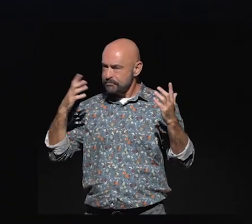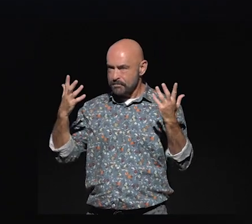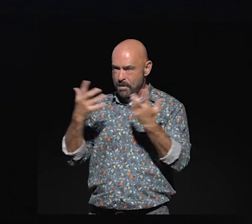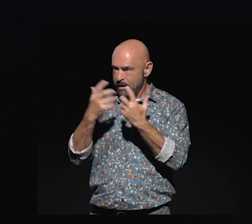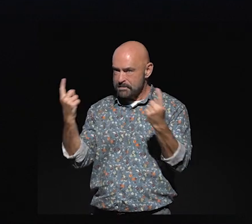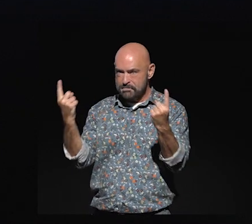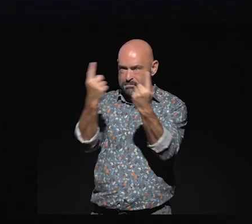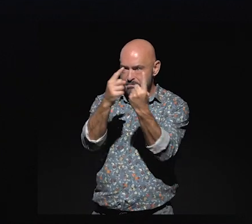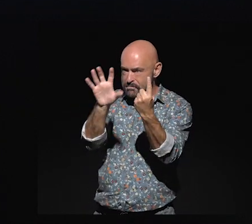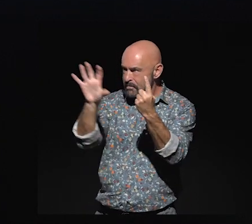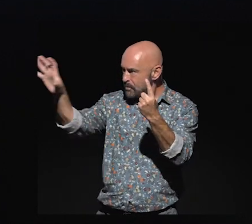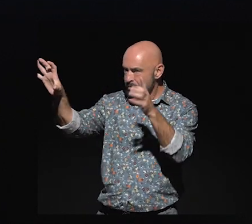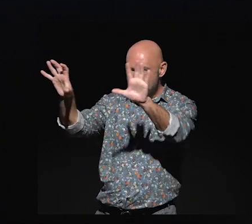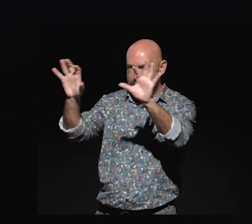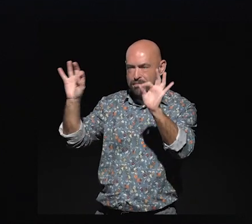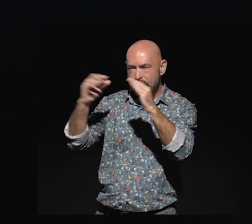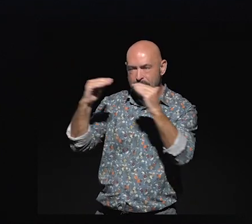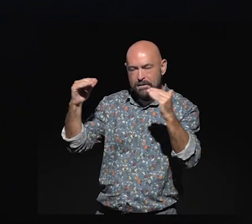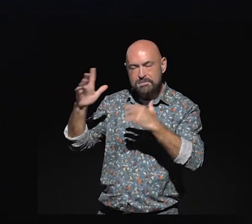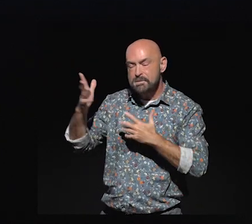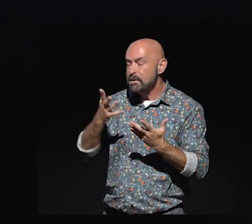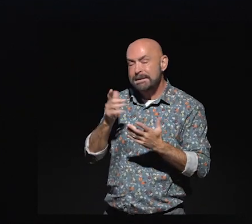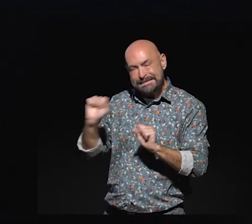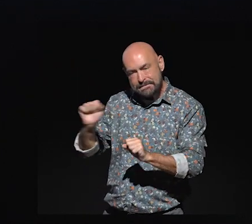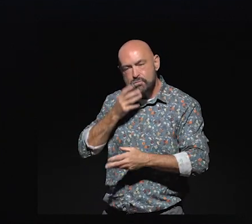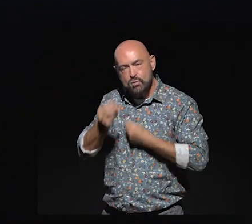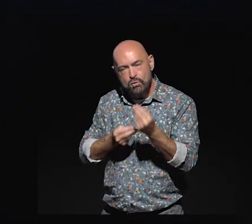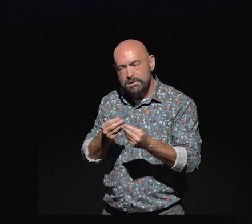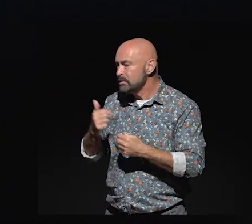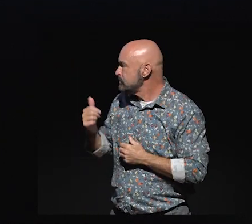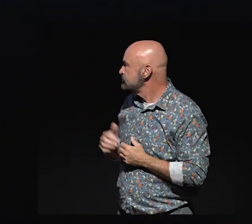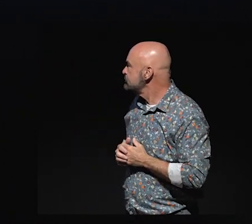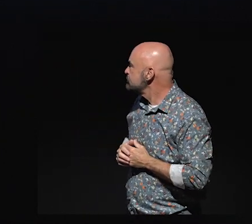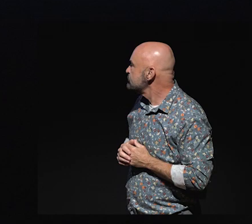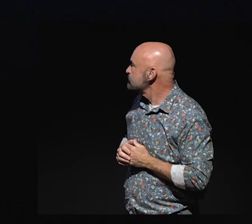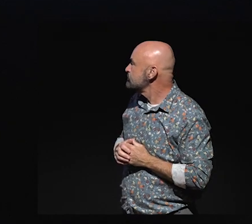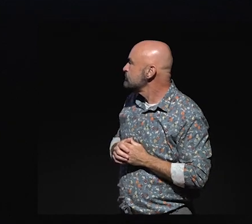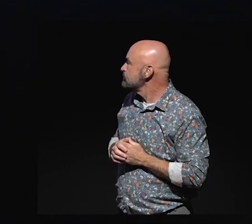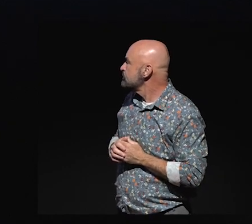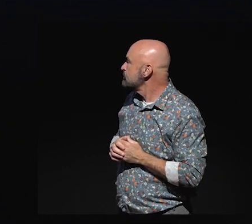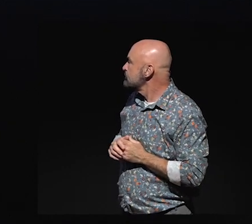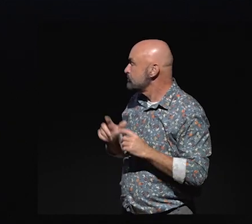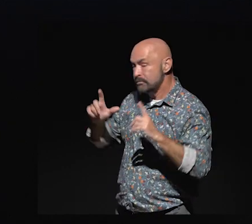that he thought went together and told his story. And there, you see a photograph of this great exhibition.